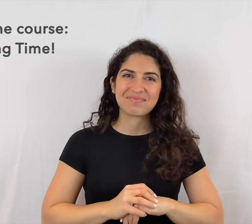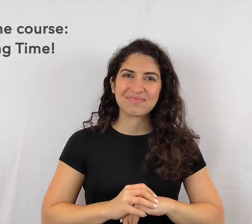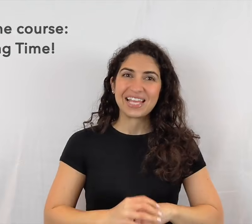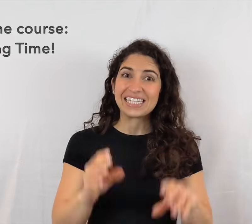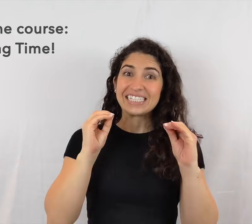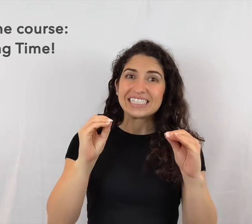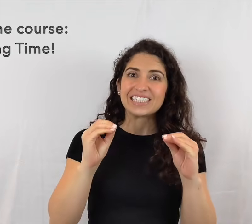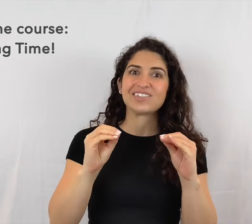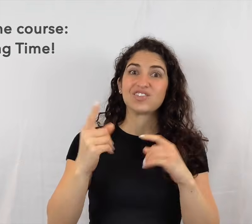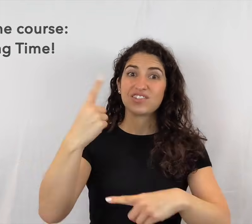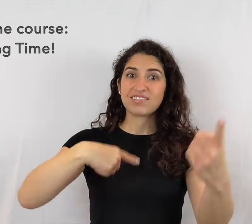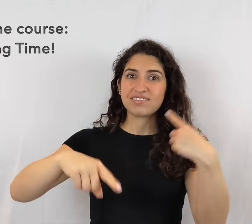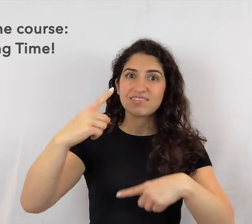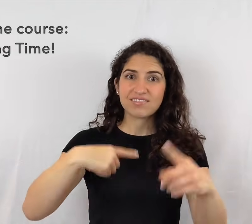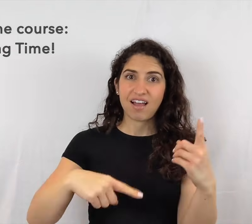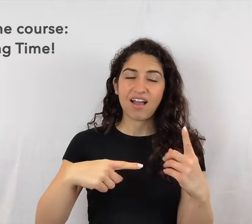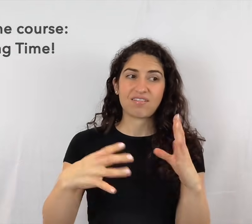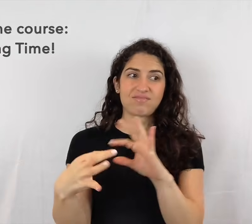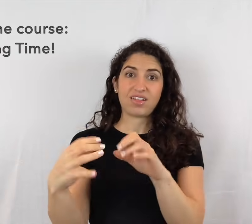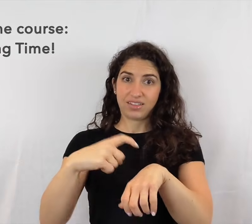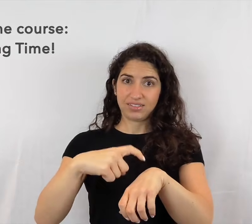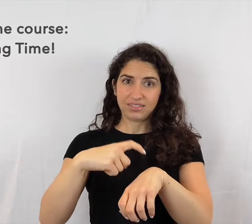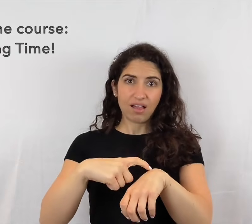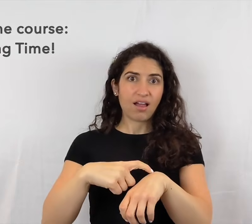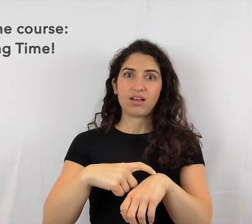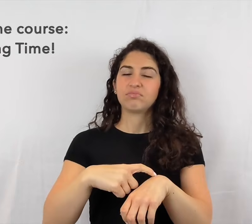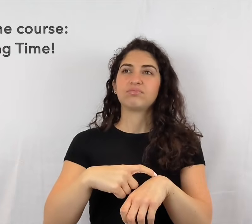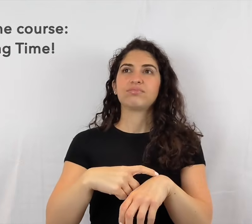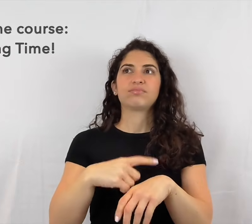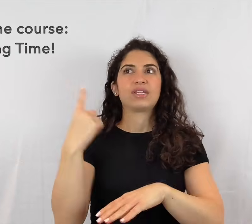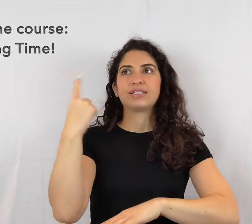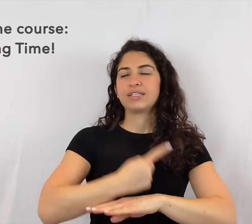It teaches signs related to time: